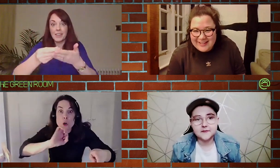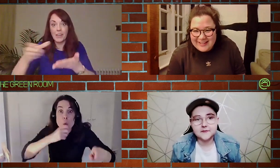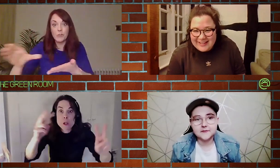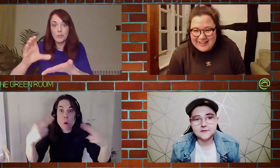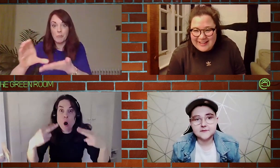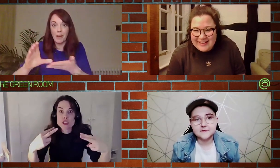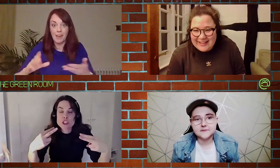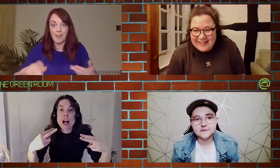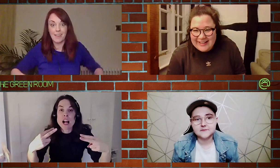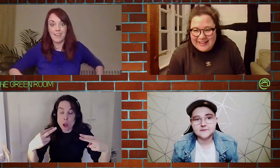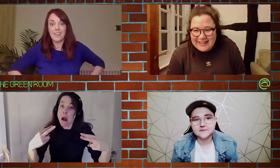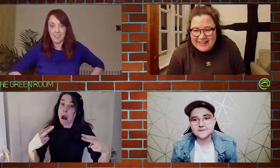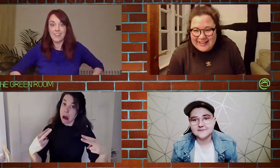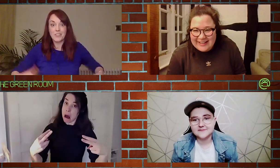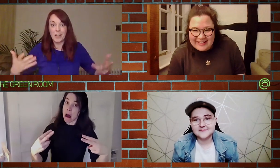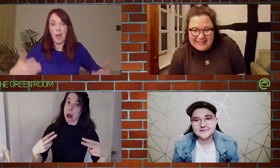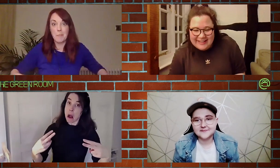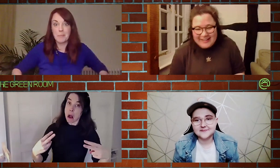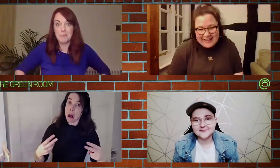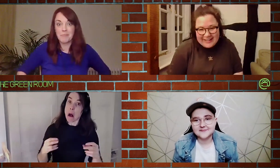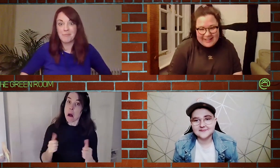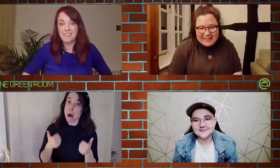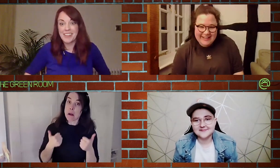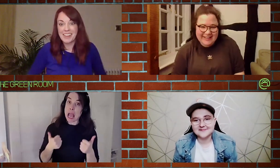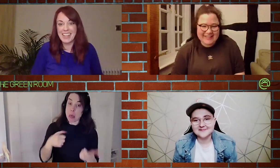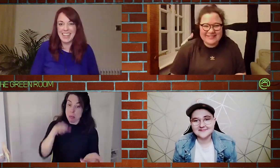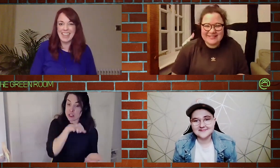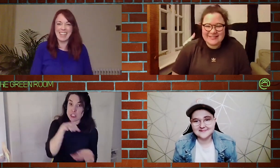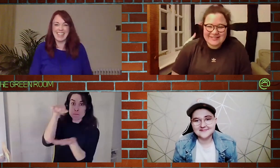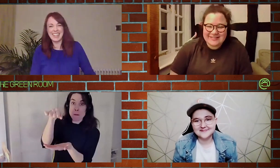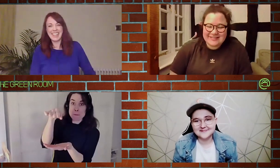there's your money. It's going to happen.